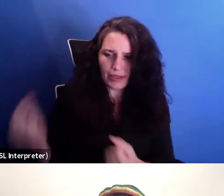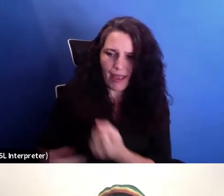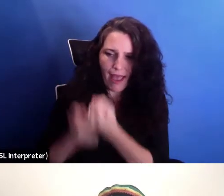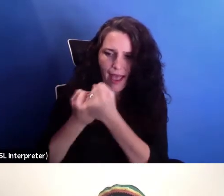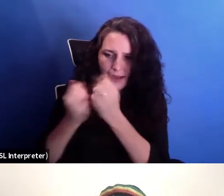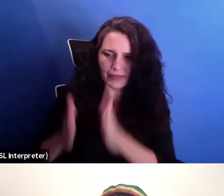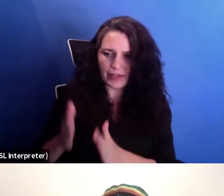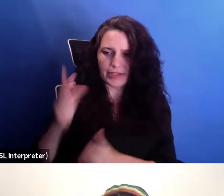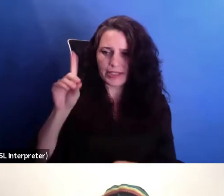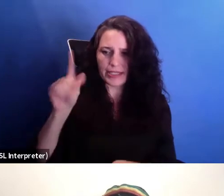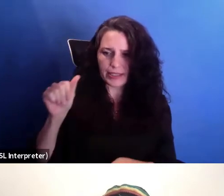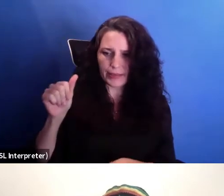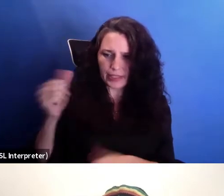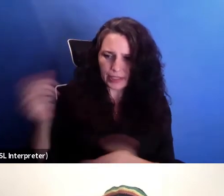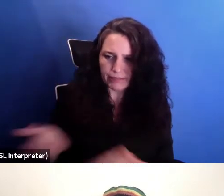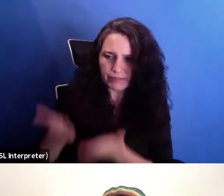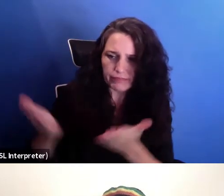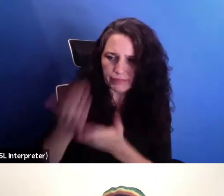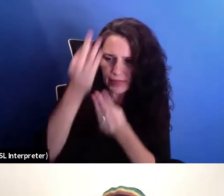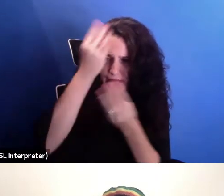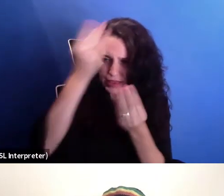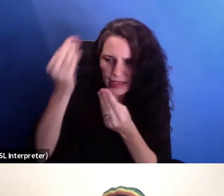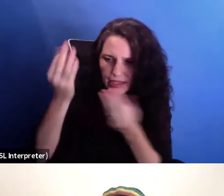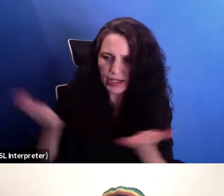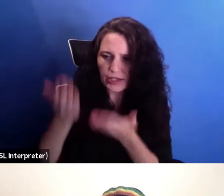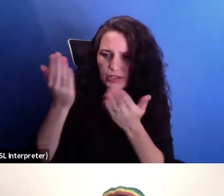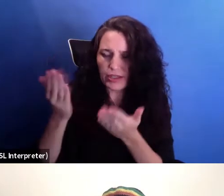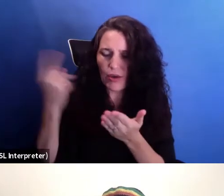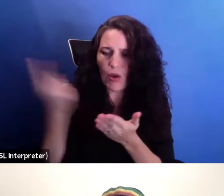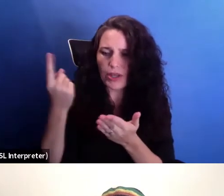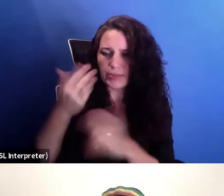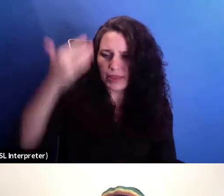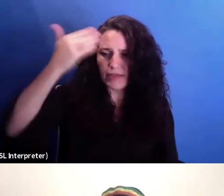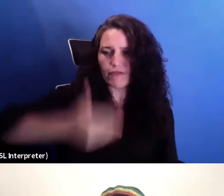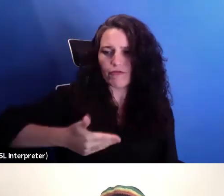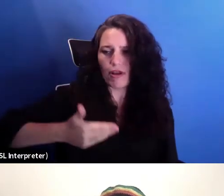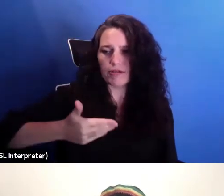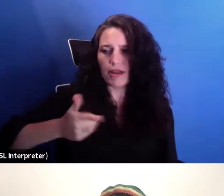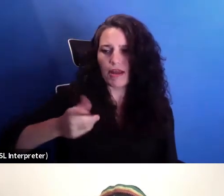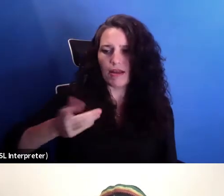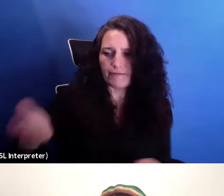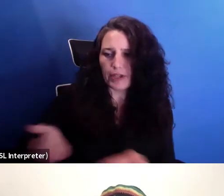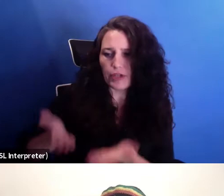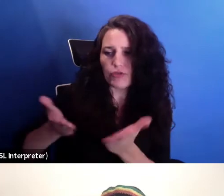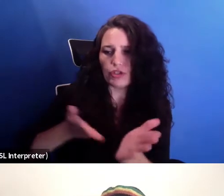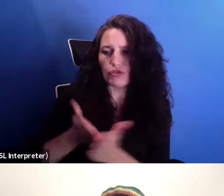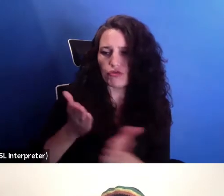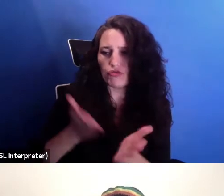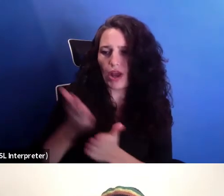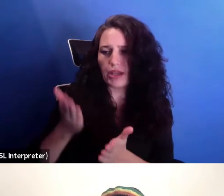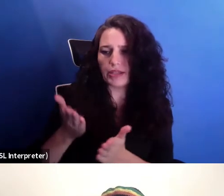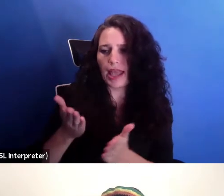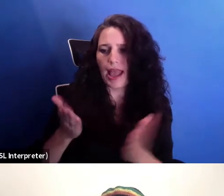and have a lot of answers about mutual aid networks ways that we can fight,